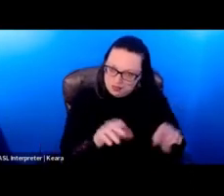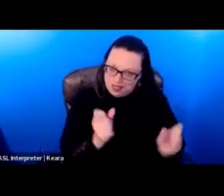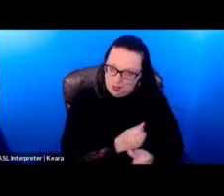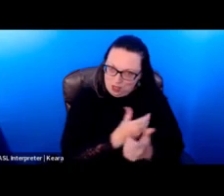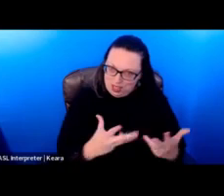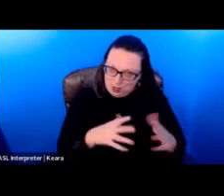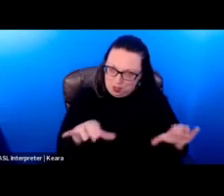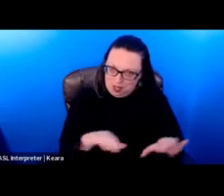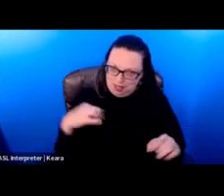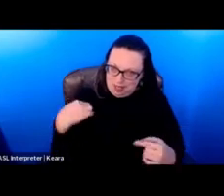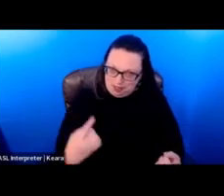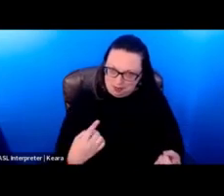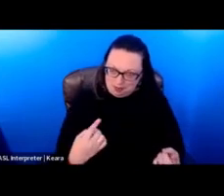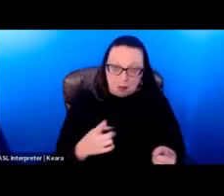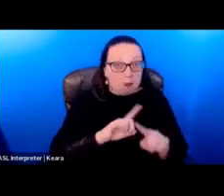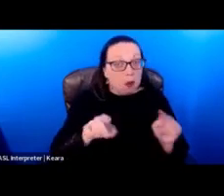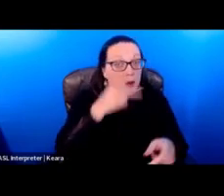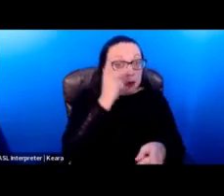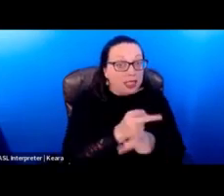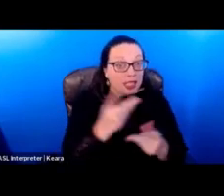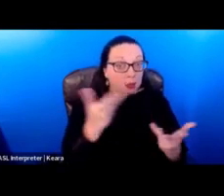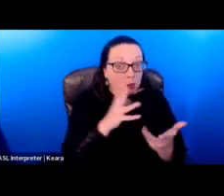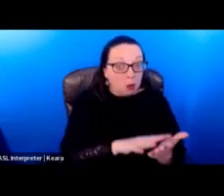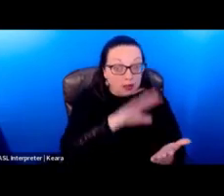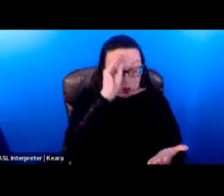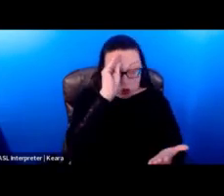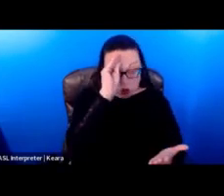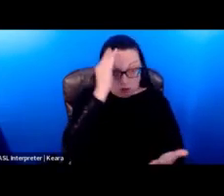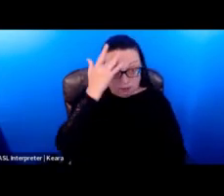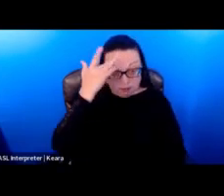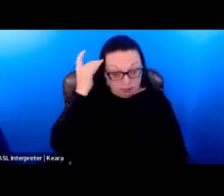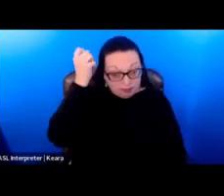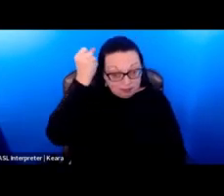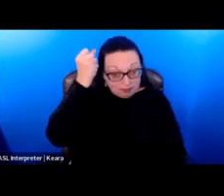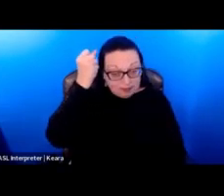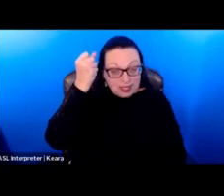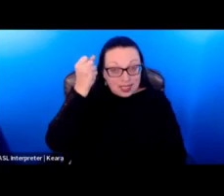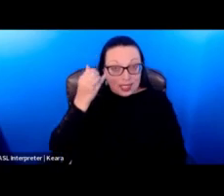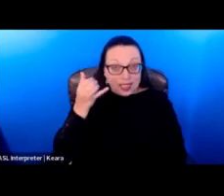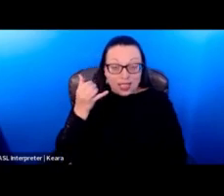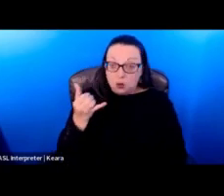into next steps that even though voices isn't active anymore,